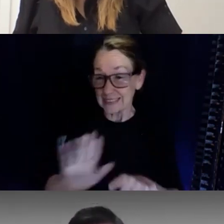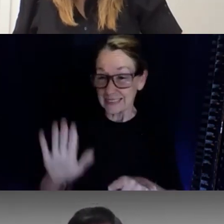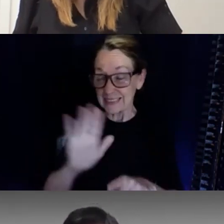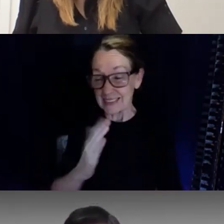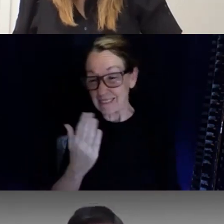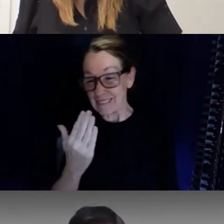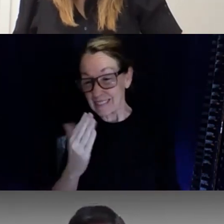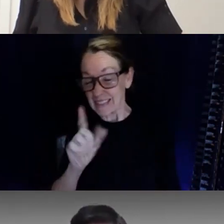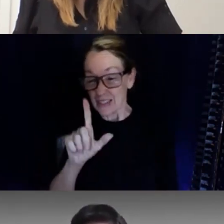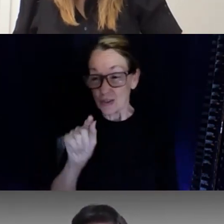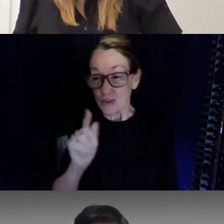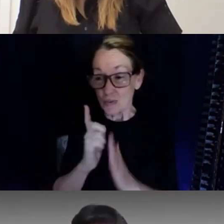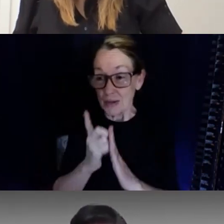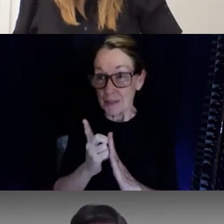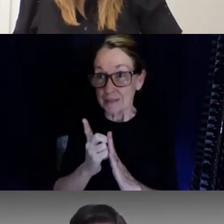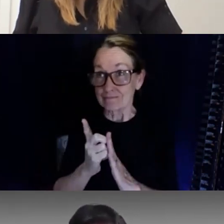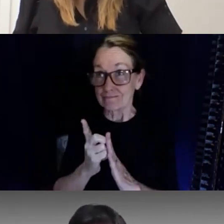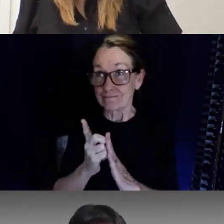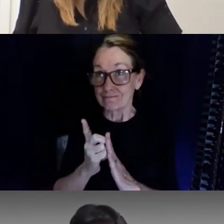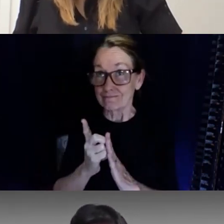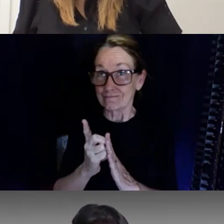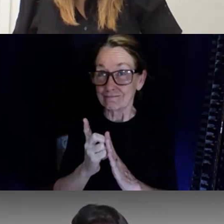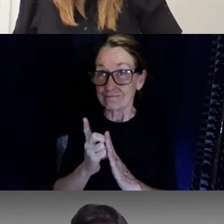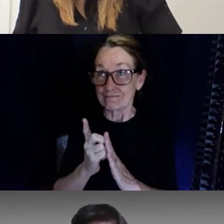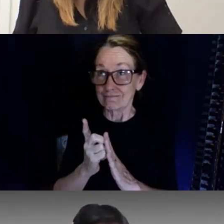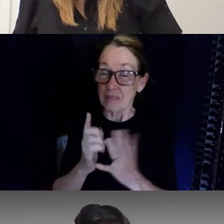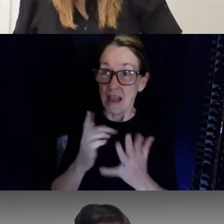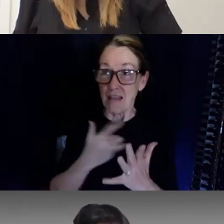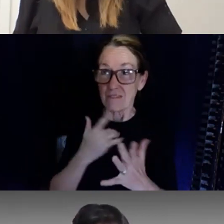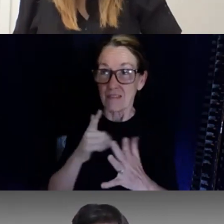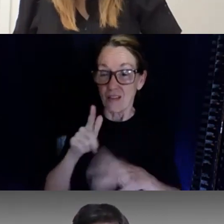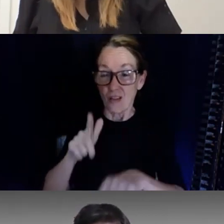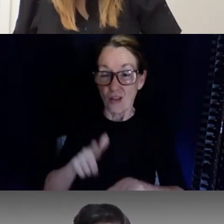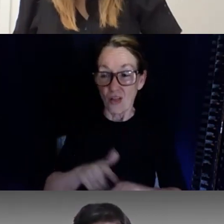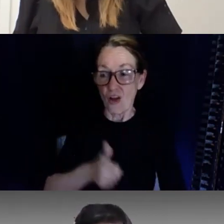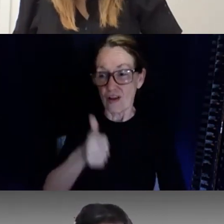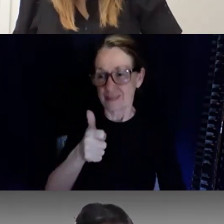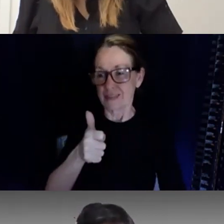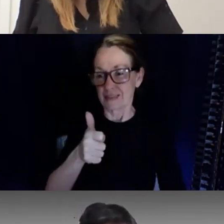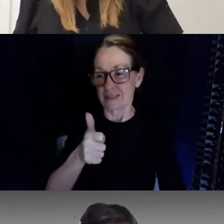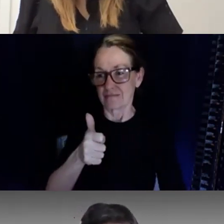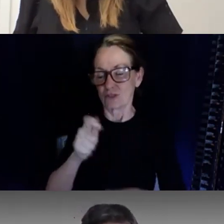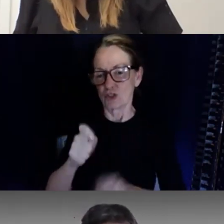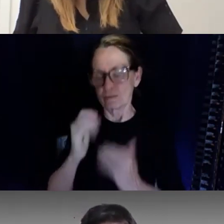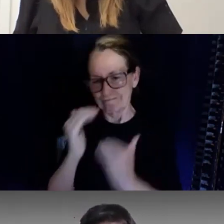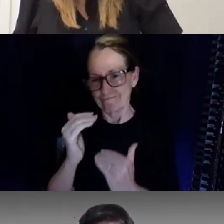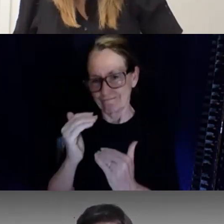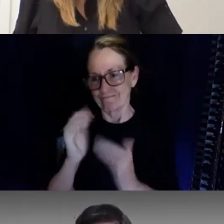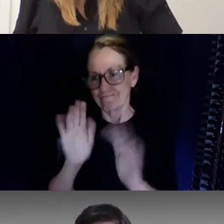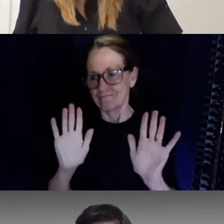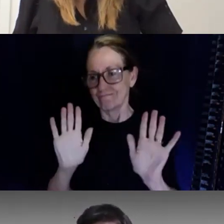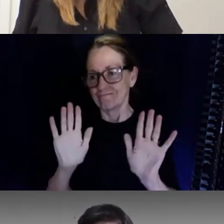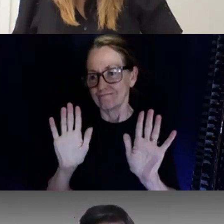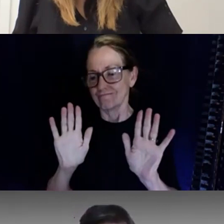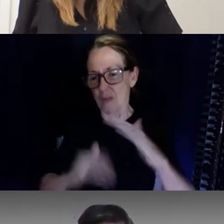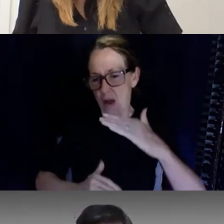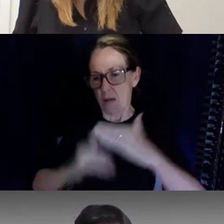I FEEL LIKE IT'S MORE LIKE A 15-MINUTE SURVEY, THAT'S WITHOUT ANY RHODE ISLAND ADDITIONAL QUESTIONS.